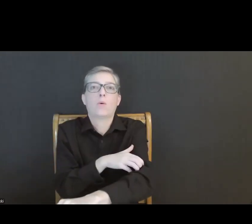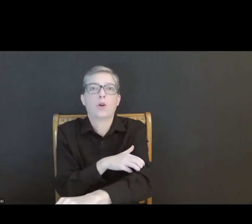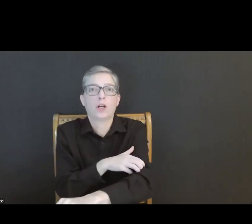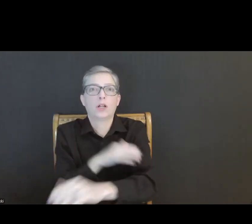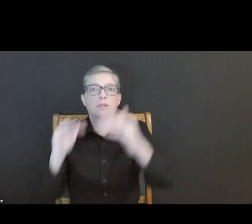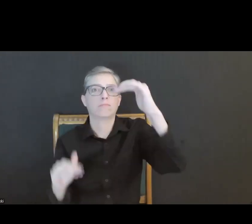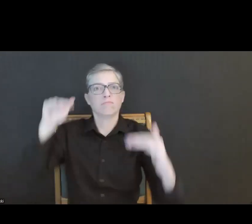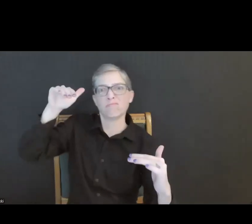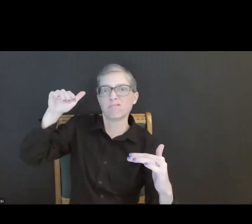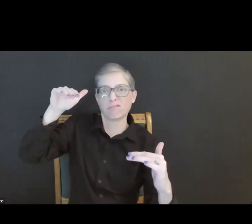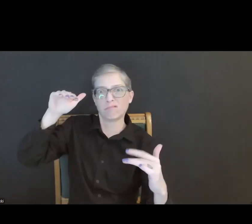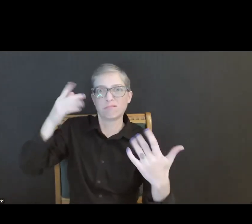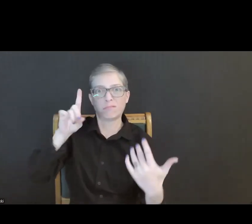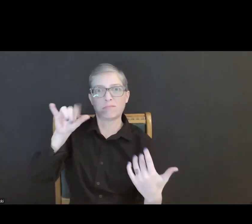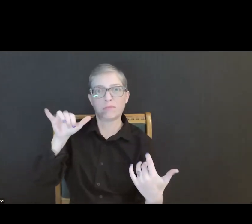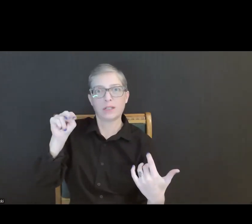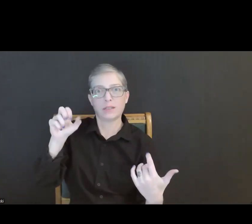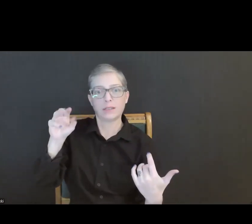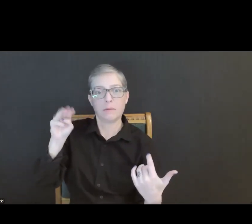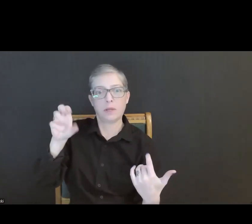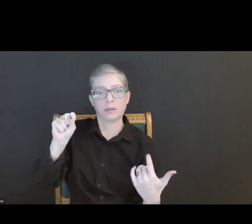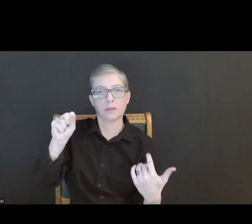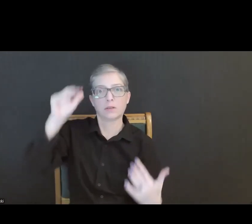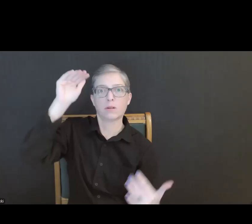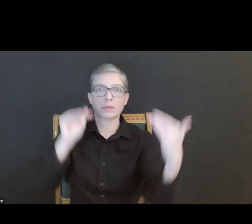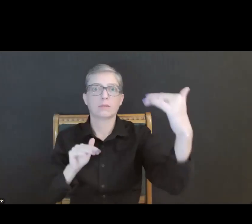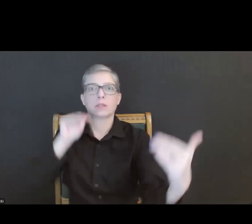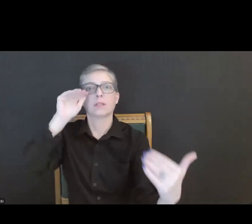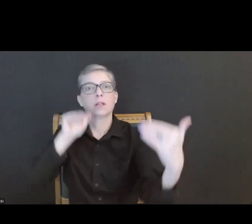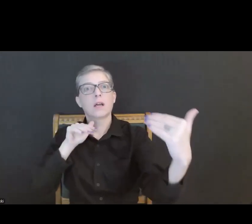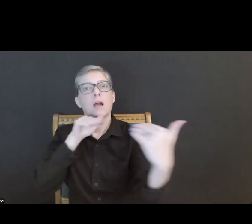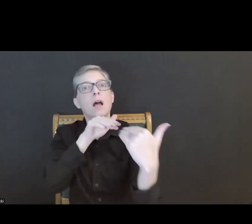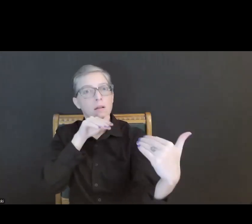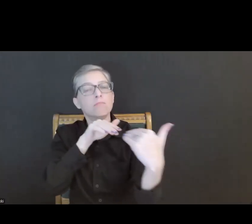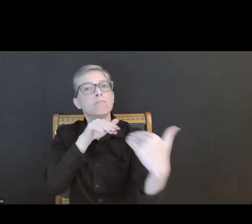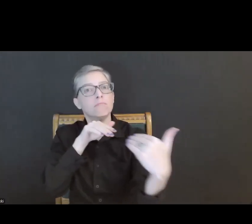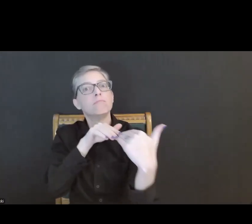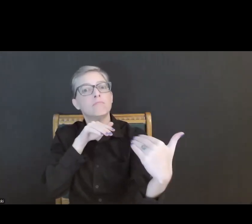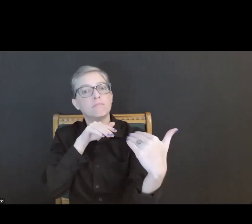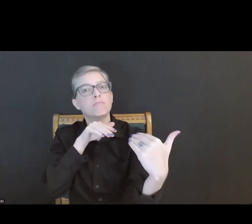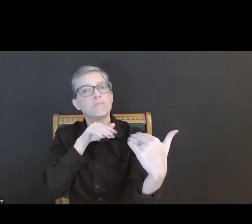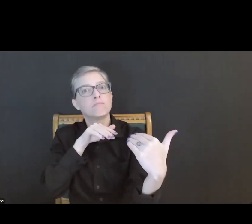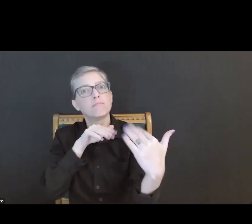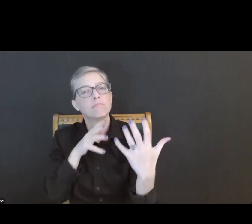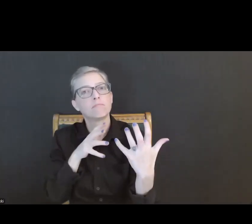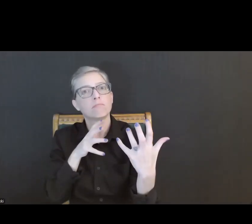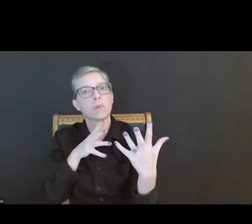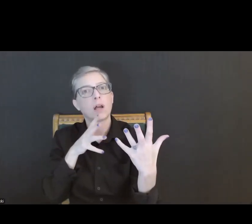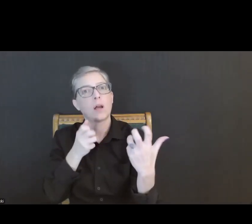to the person I'm working with so I'm always see how they see me how I see them so it's an